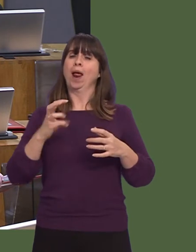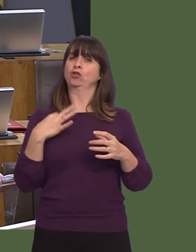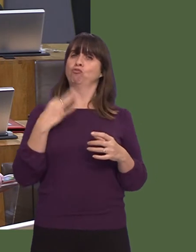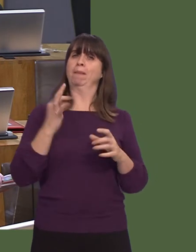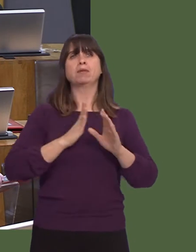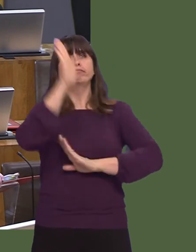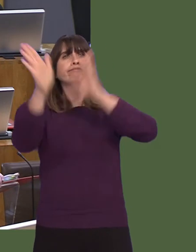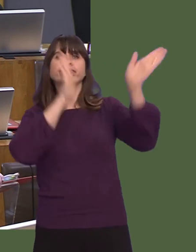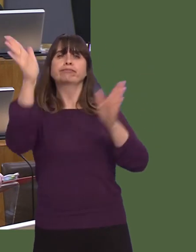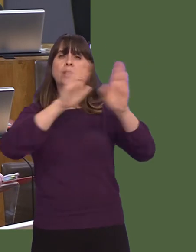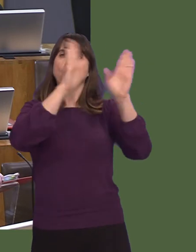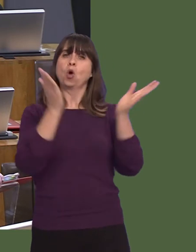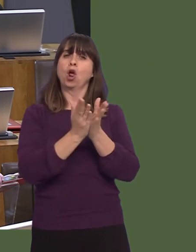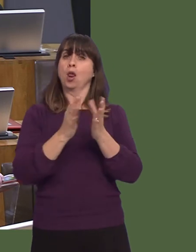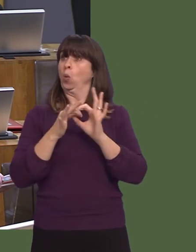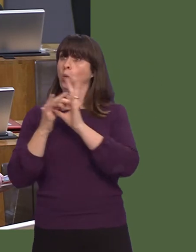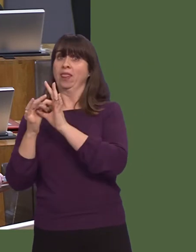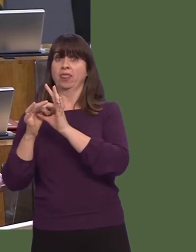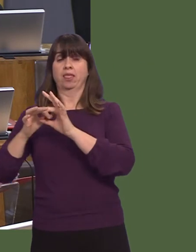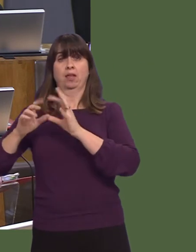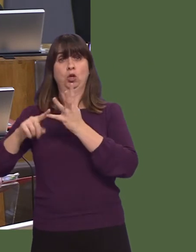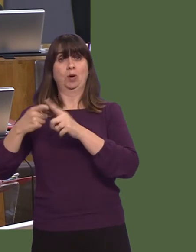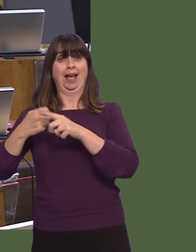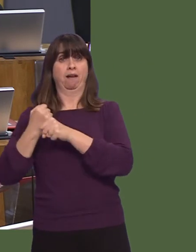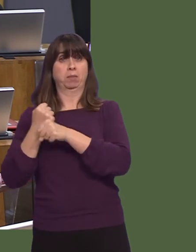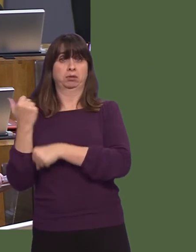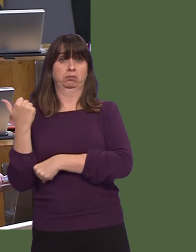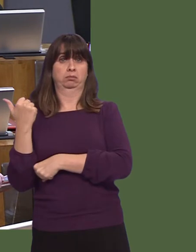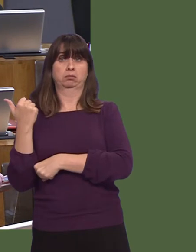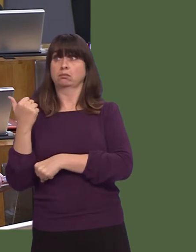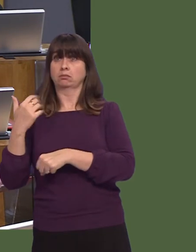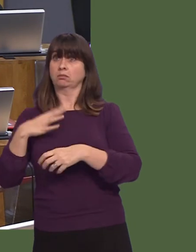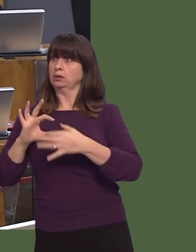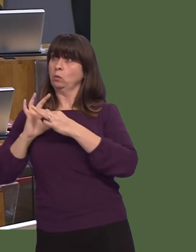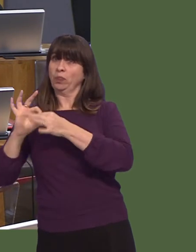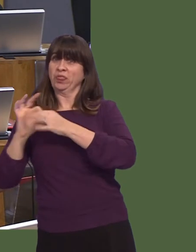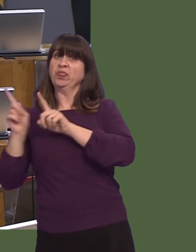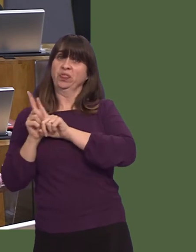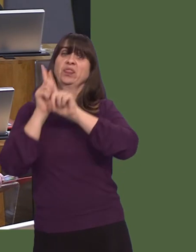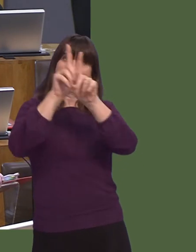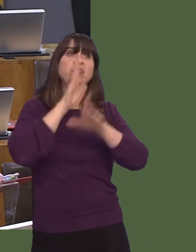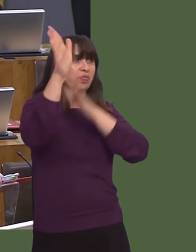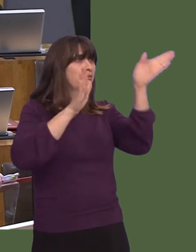with the UK Government to ensure that we can work with them, but I know that we will need